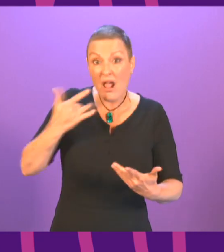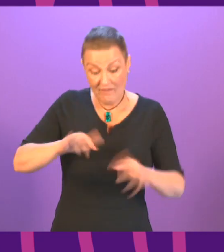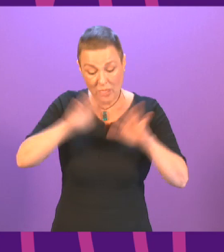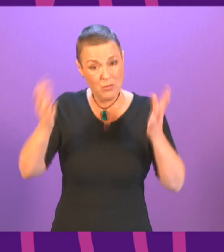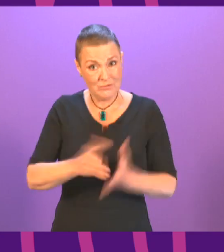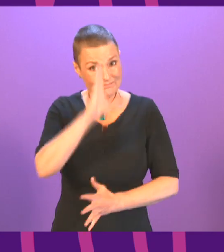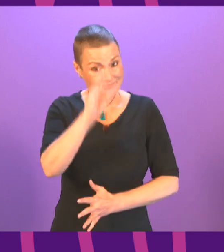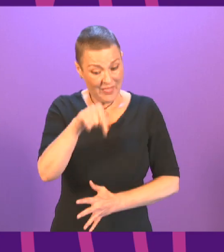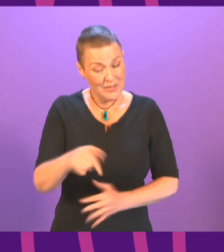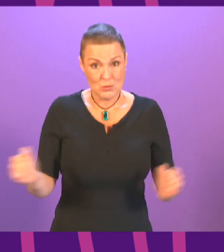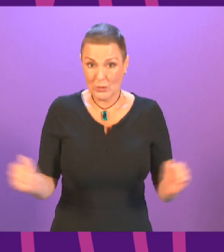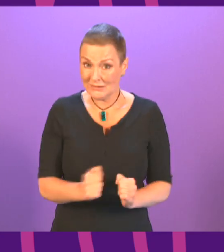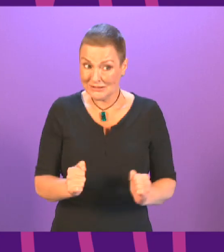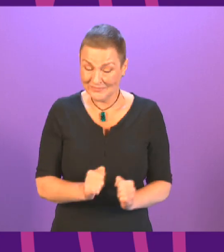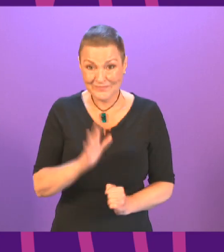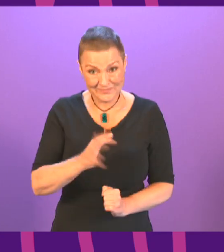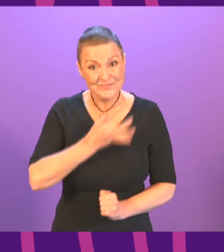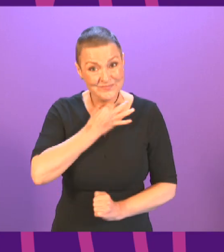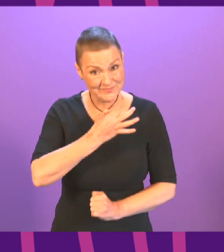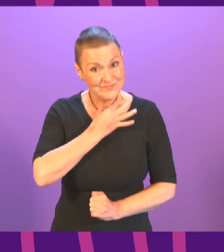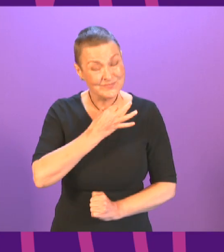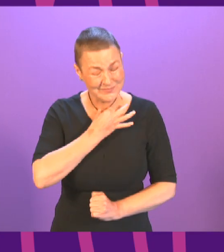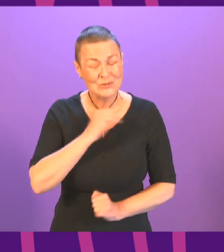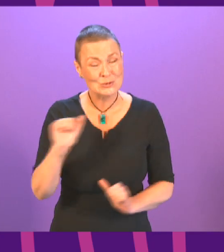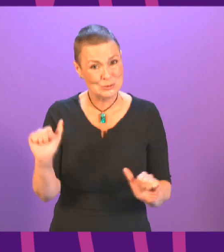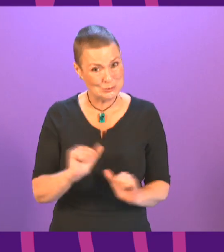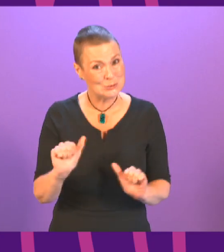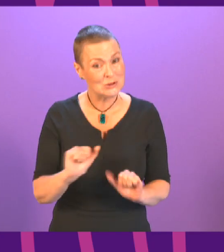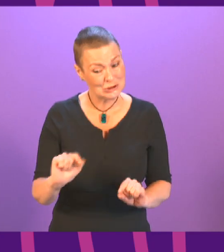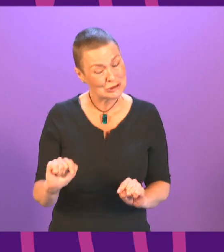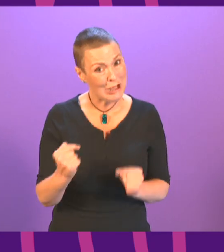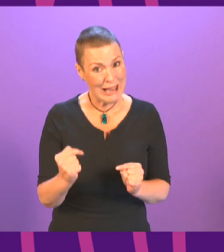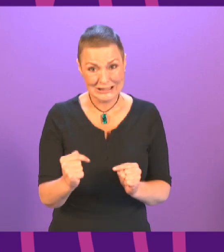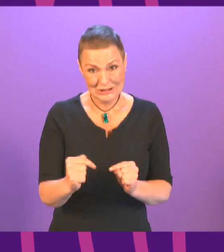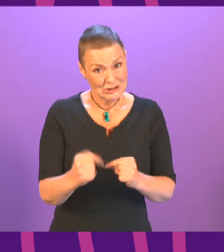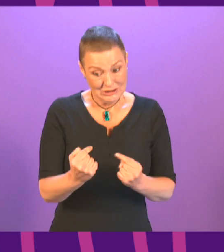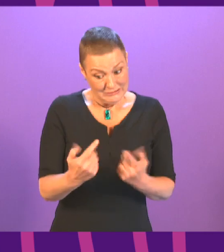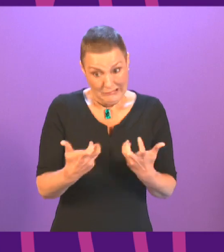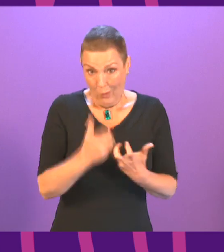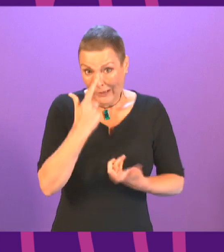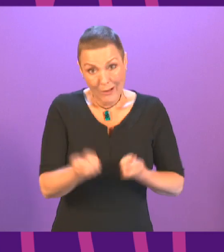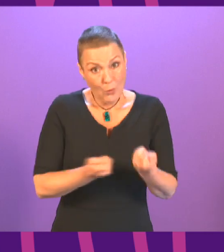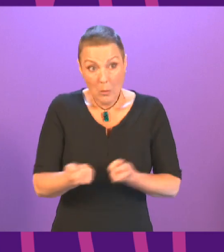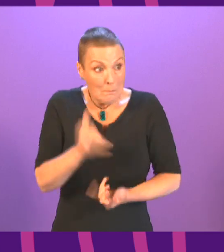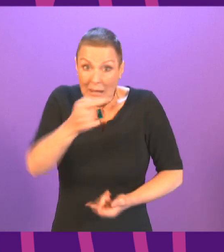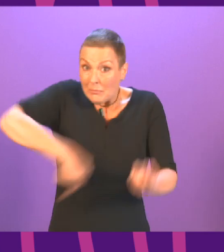as we go into the winter, we face acute challenges, which might be greater than any of us has